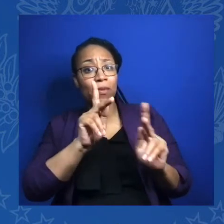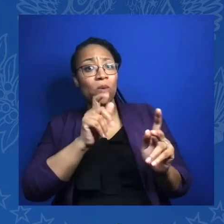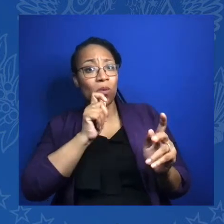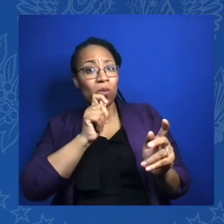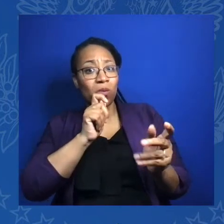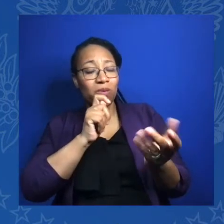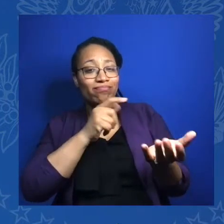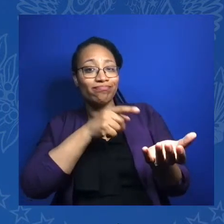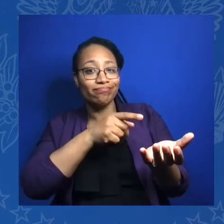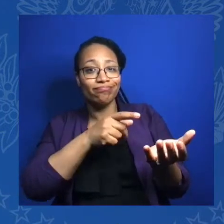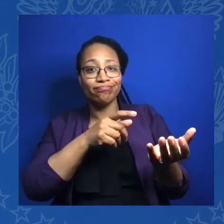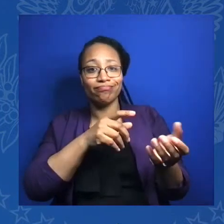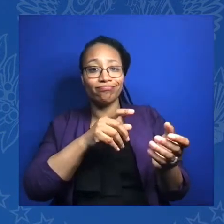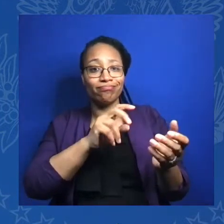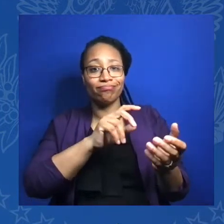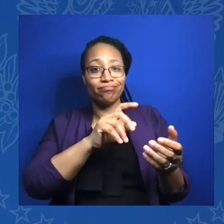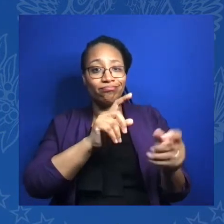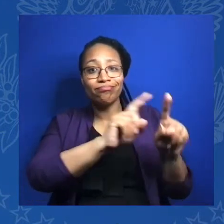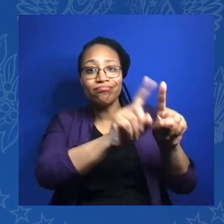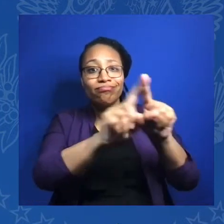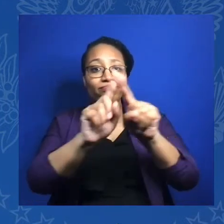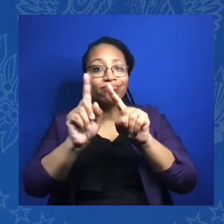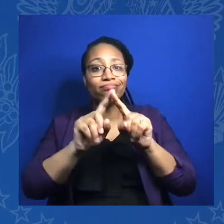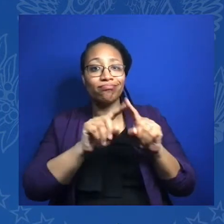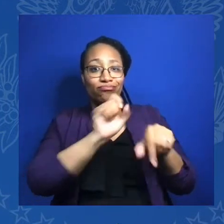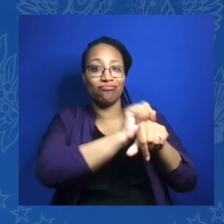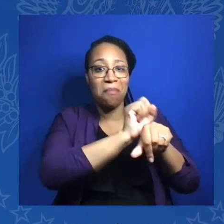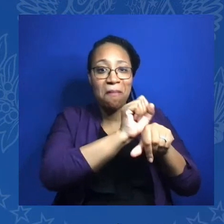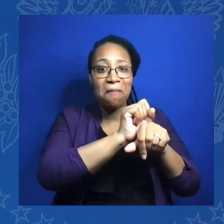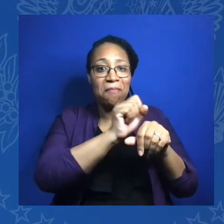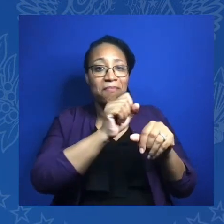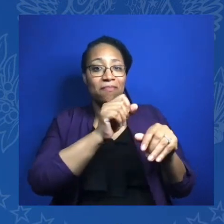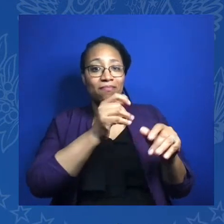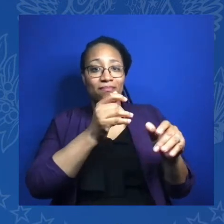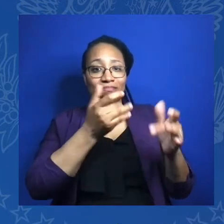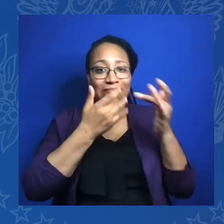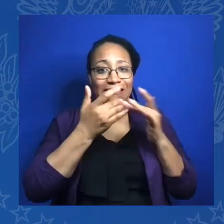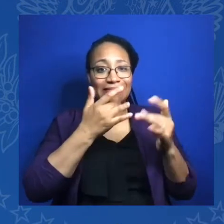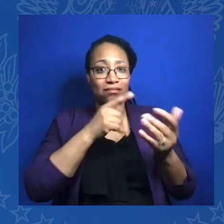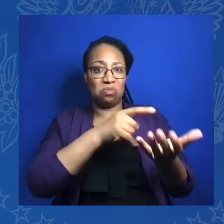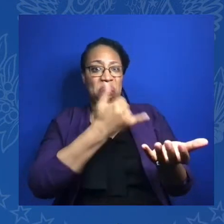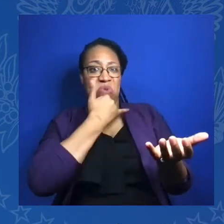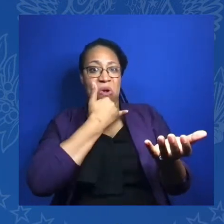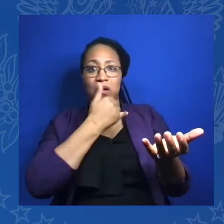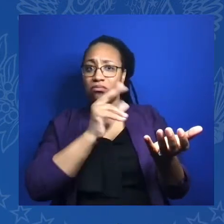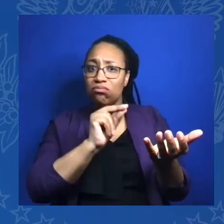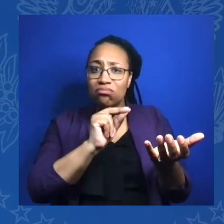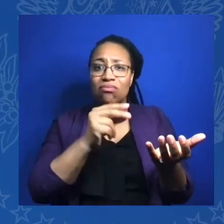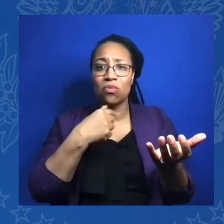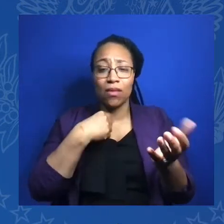She moderated my first debate for Vice President and was a trusted voice for millions of Americans.